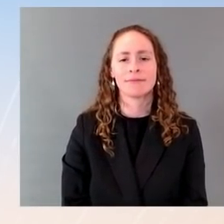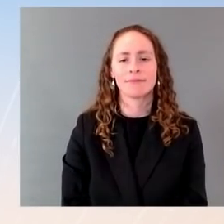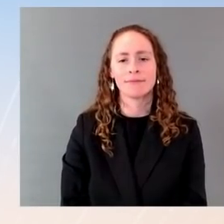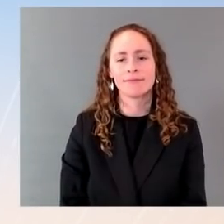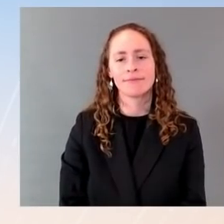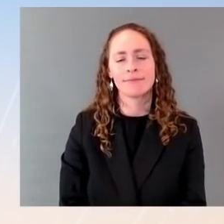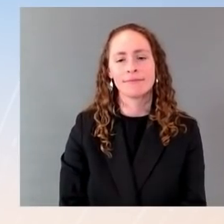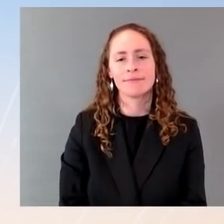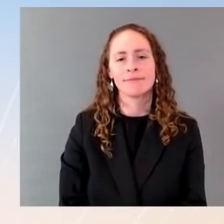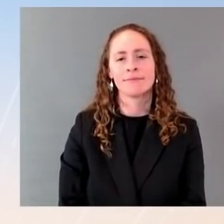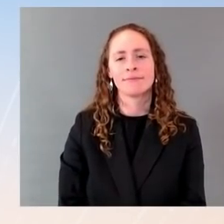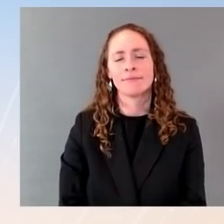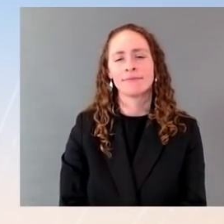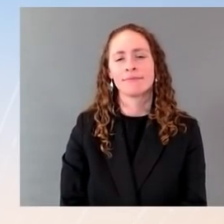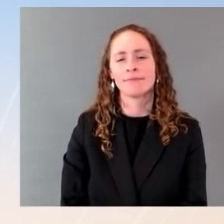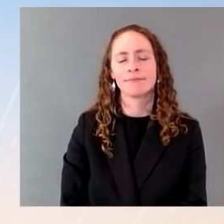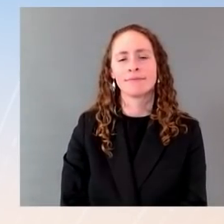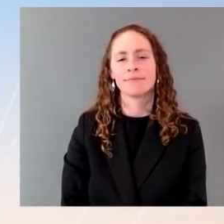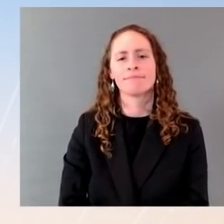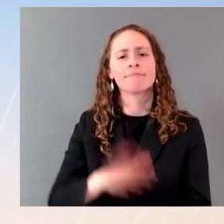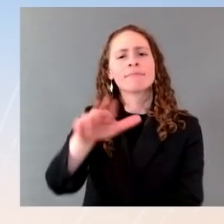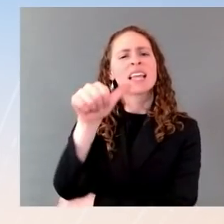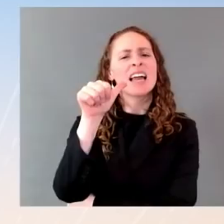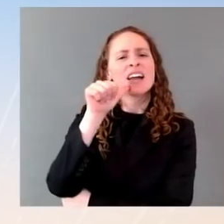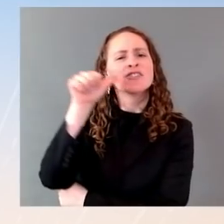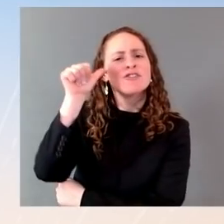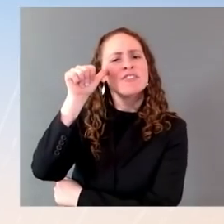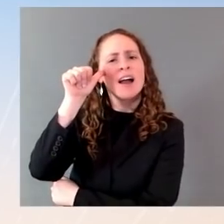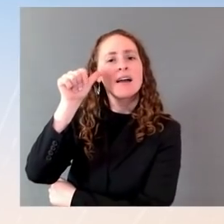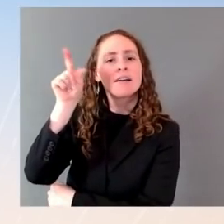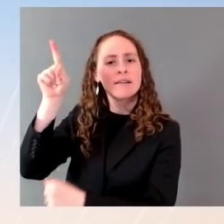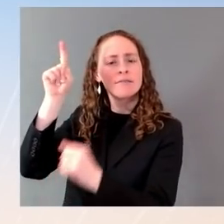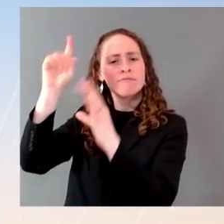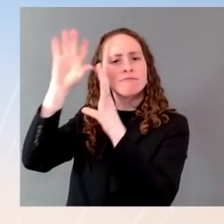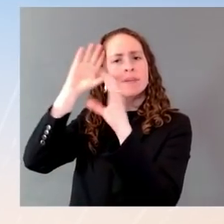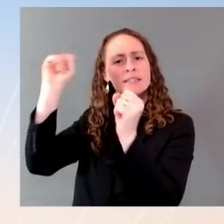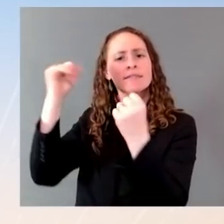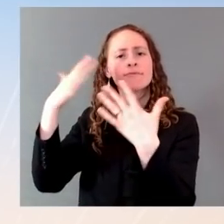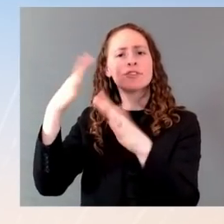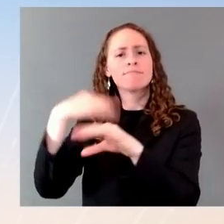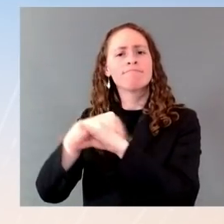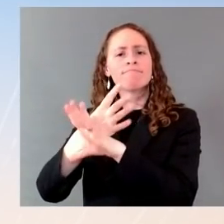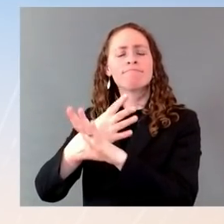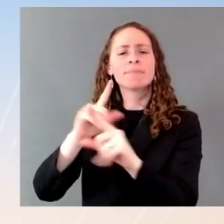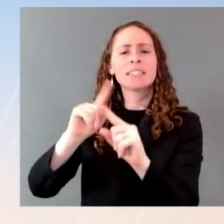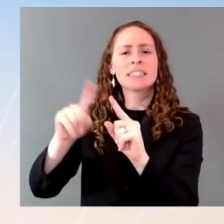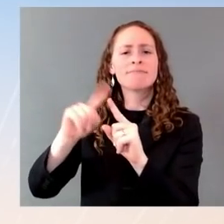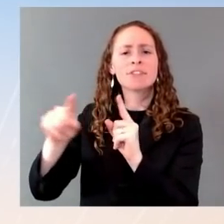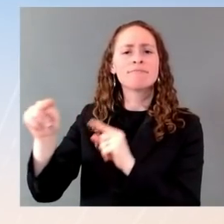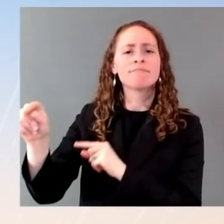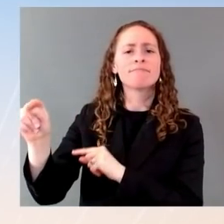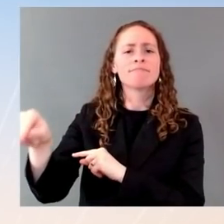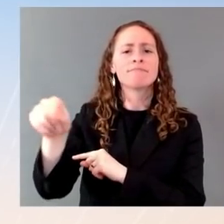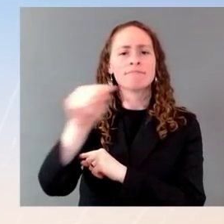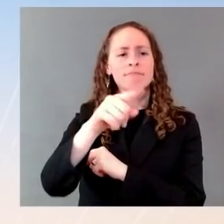did he get commitments from them that they would, in conjunction and coordination with the United States, implement those economic sanctions?